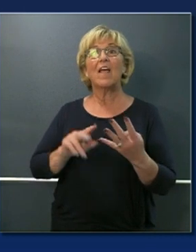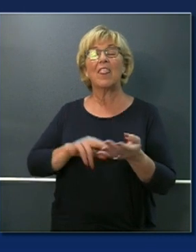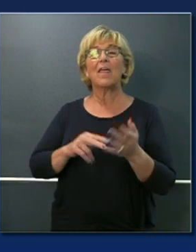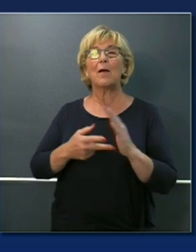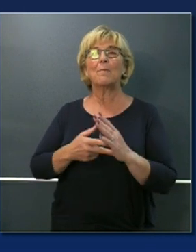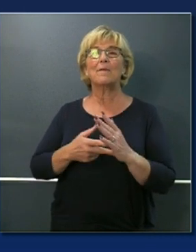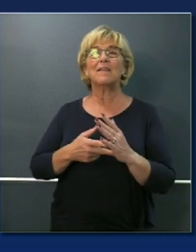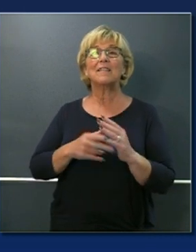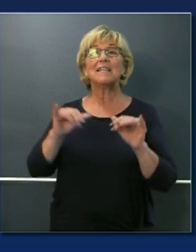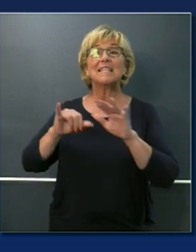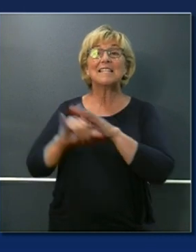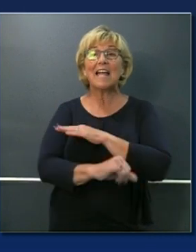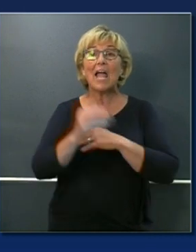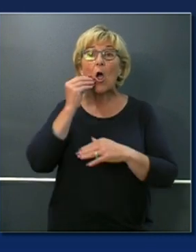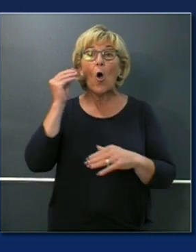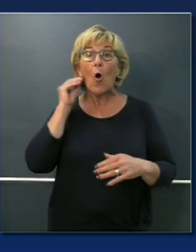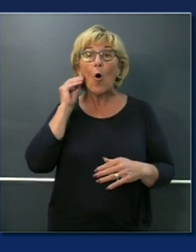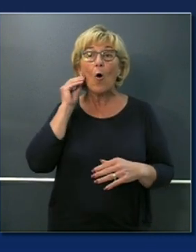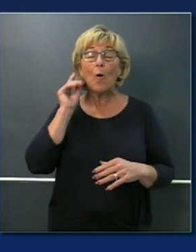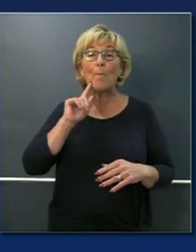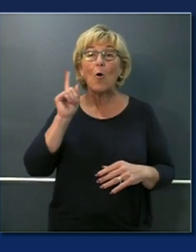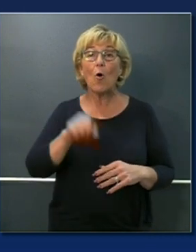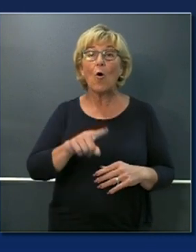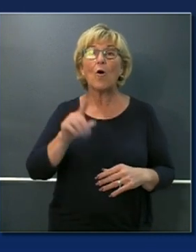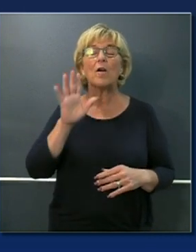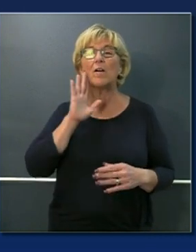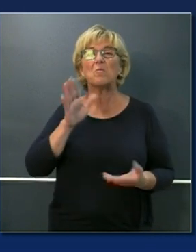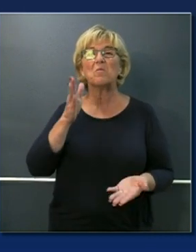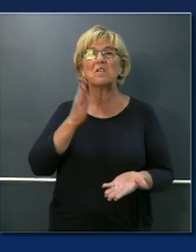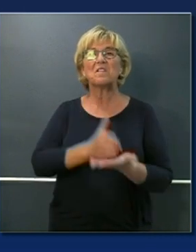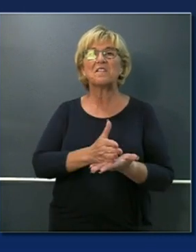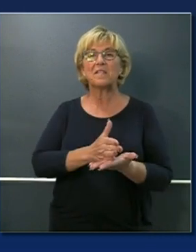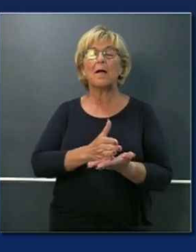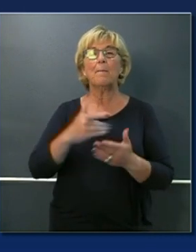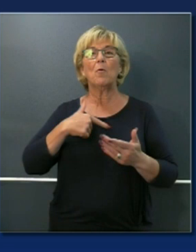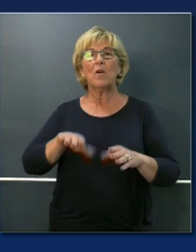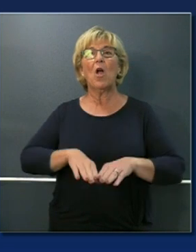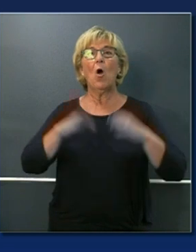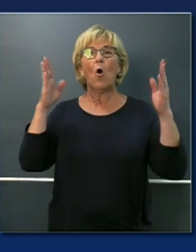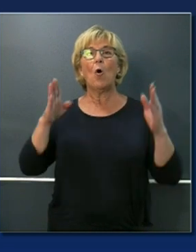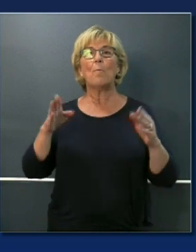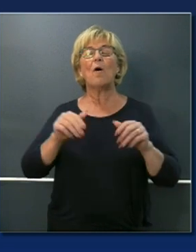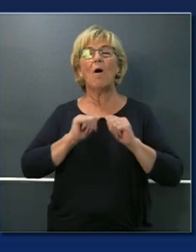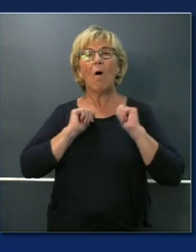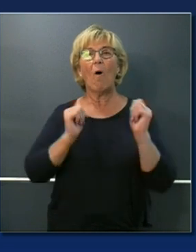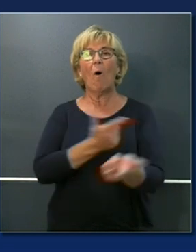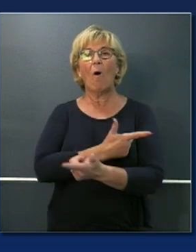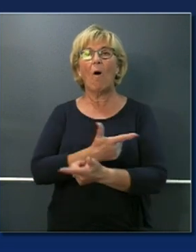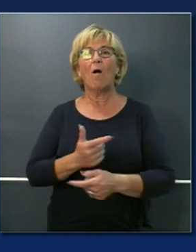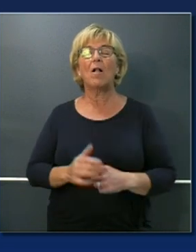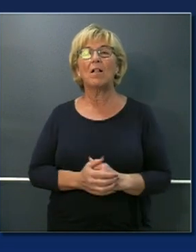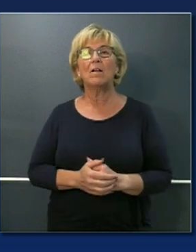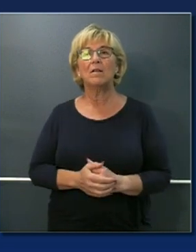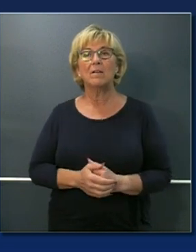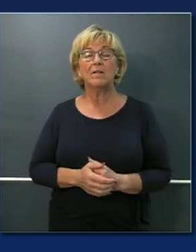CHURCHES AND WEDDINGS AND WE WILL NEED TO THINK ABOUT WHAT PROVISIONS CAN BE PUT IN PLACE SO PEOPLE CAN JOIN BUT IN A WAY THAT DOESN'T EXPOSE THEM TO INCREASED RISK OF COVID-19 AND